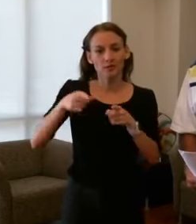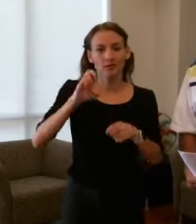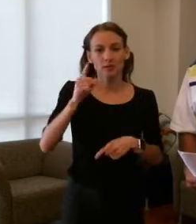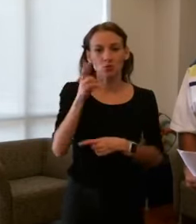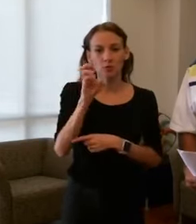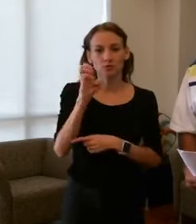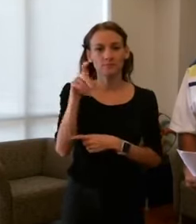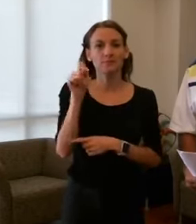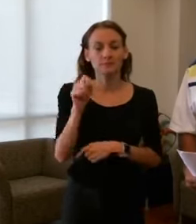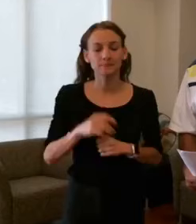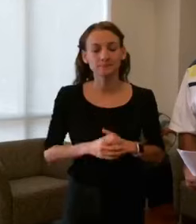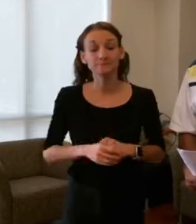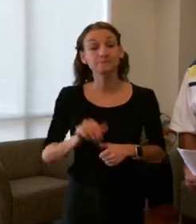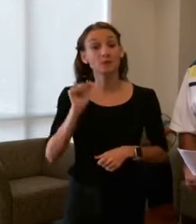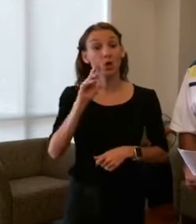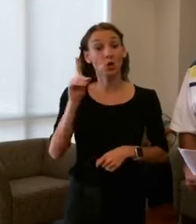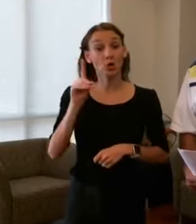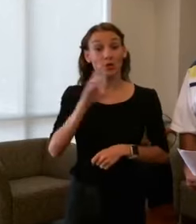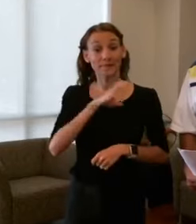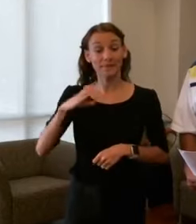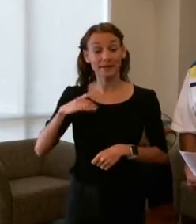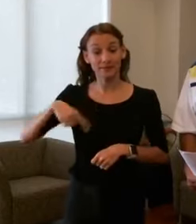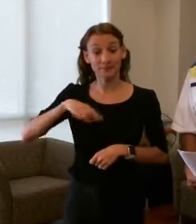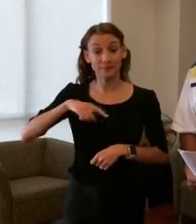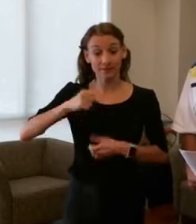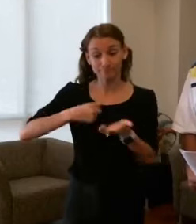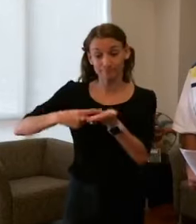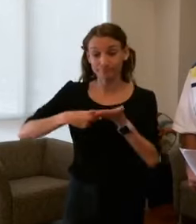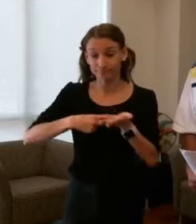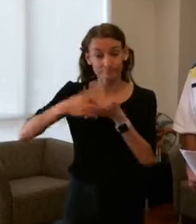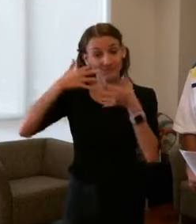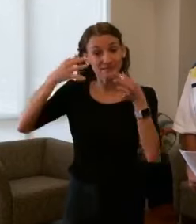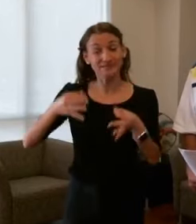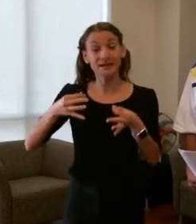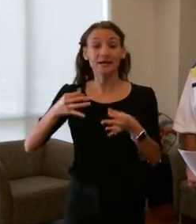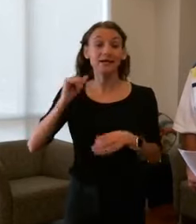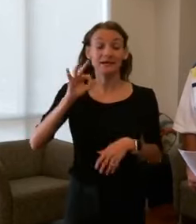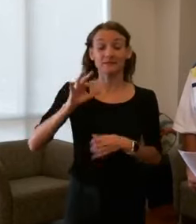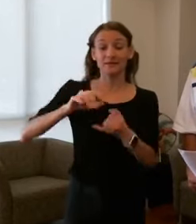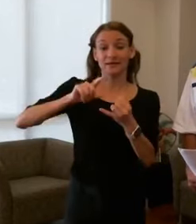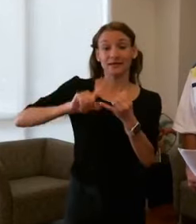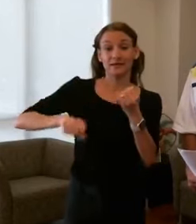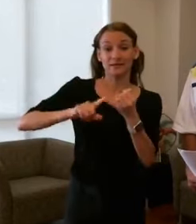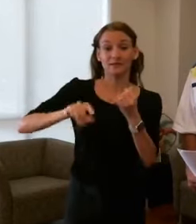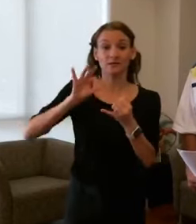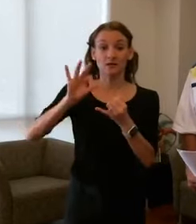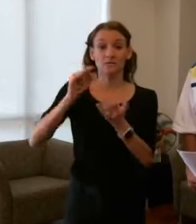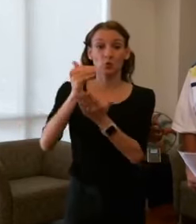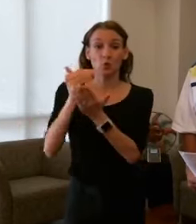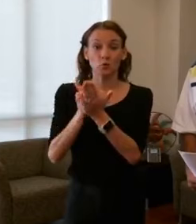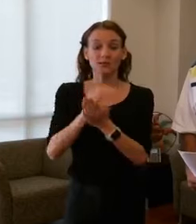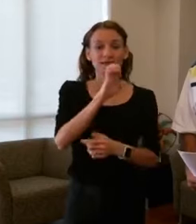Further, the Star committee will weigh whether or not an End of Course or EOC is required.